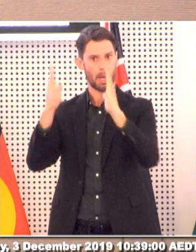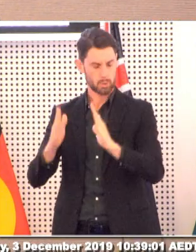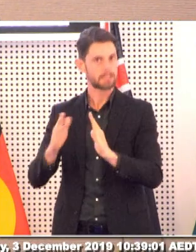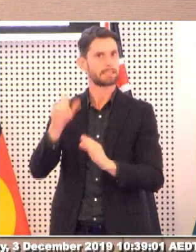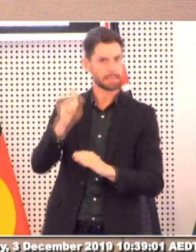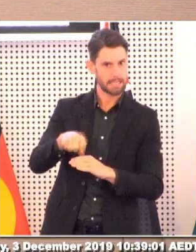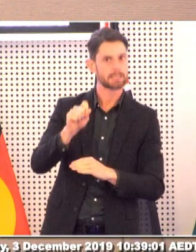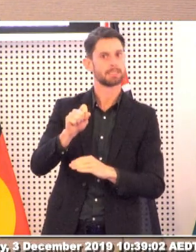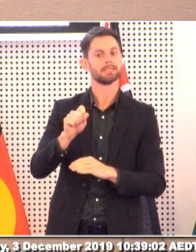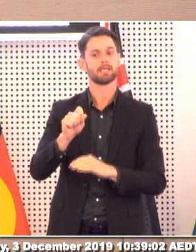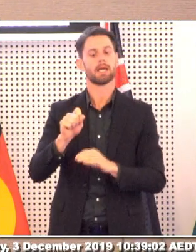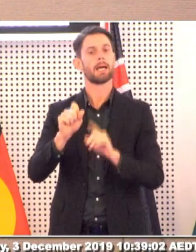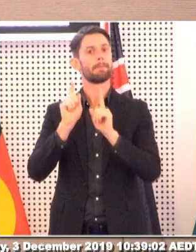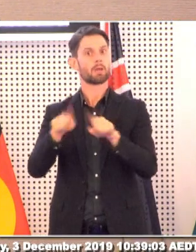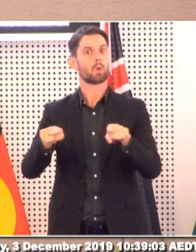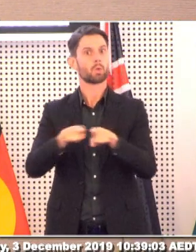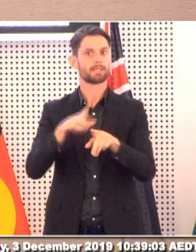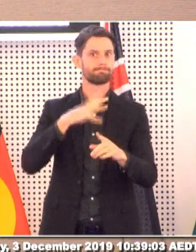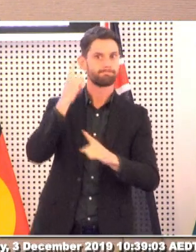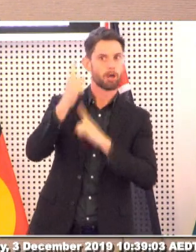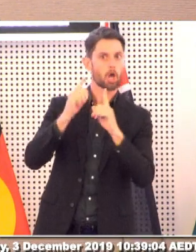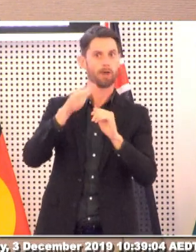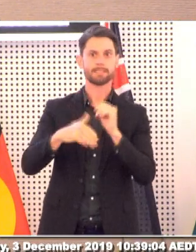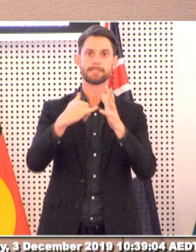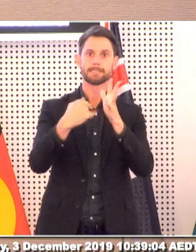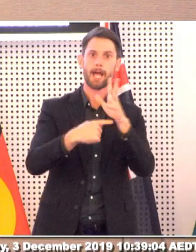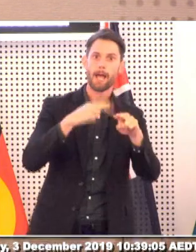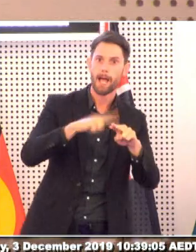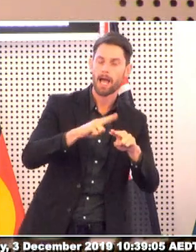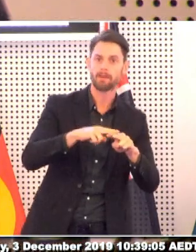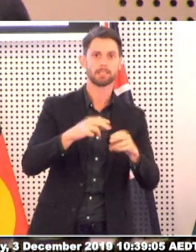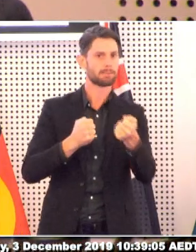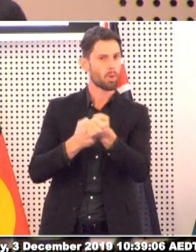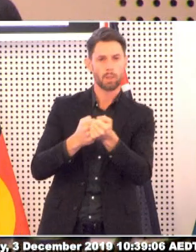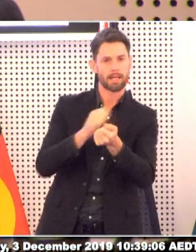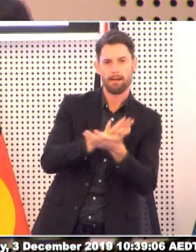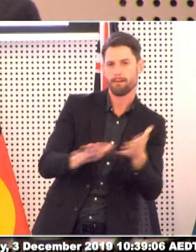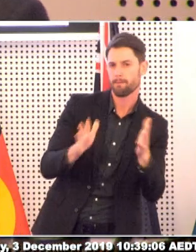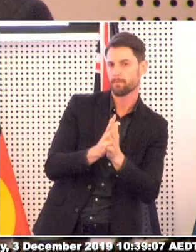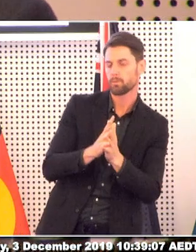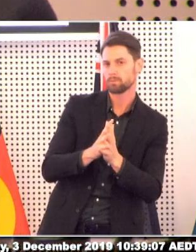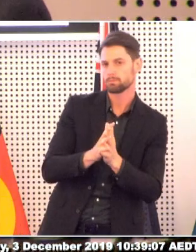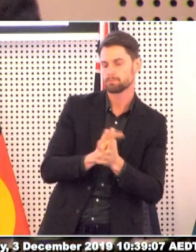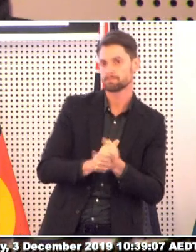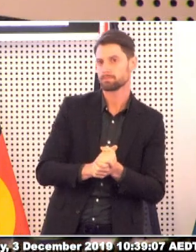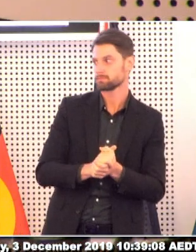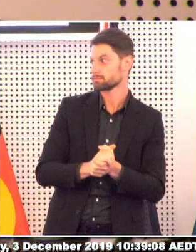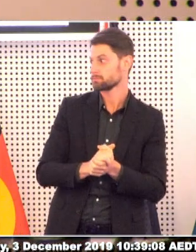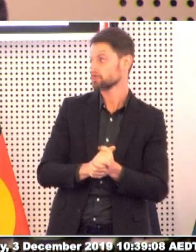translation into workable practices and policies. So what would it look like? We would need - - - You’re now the dictator.